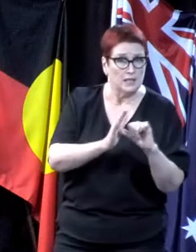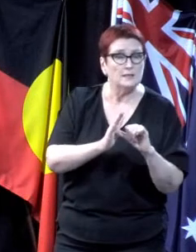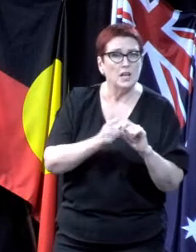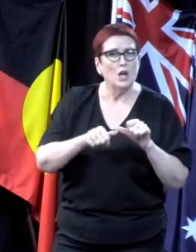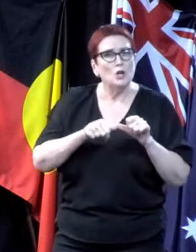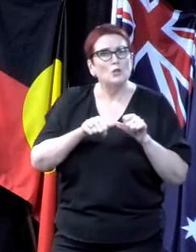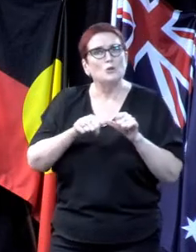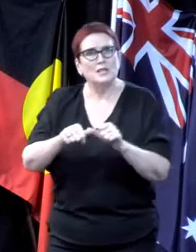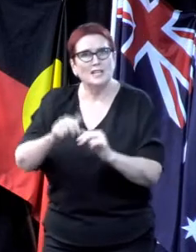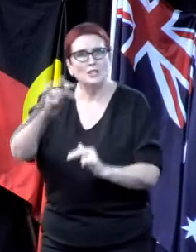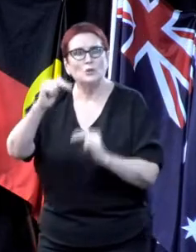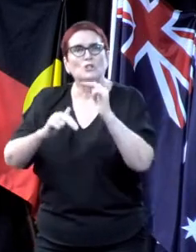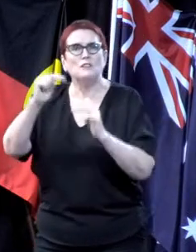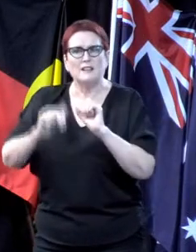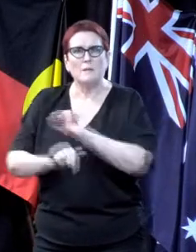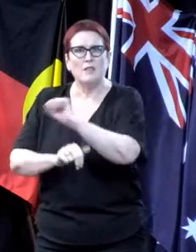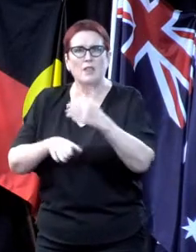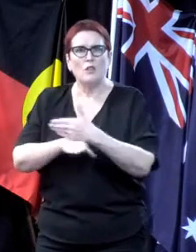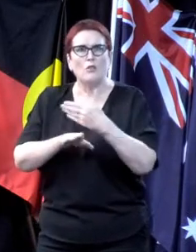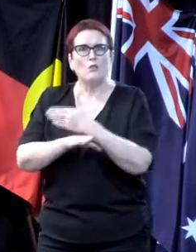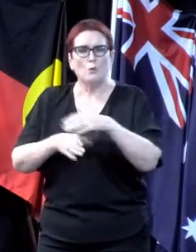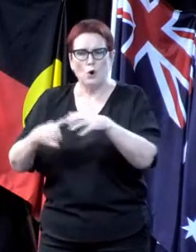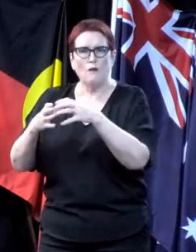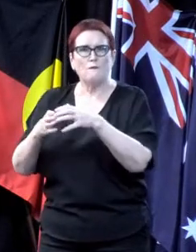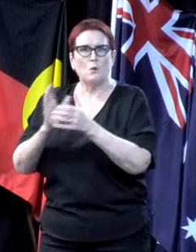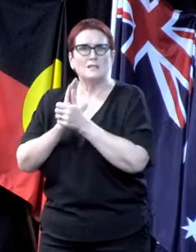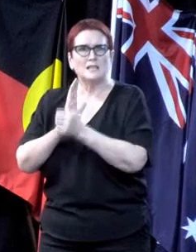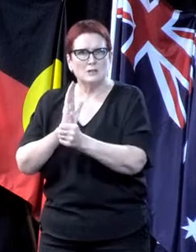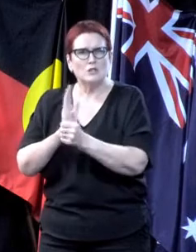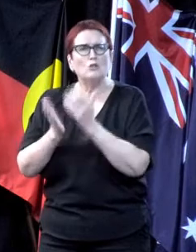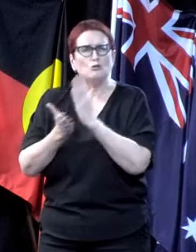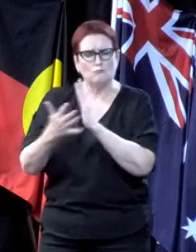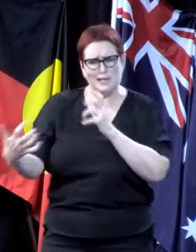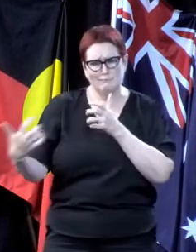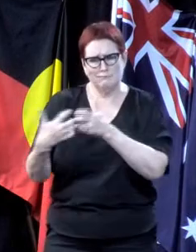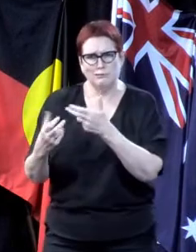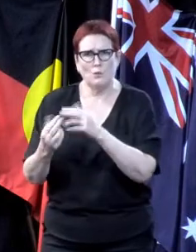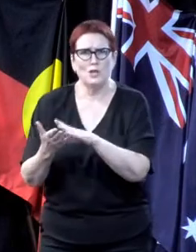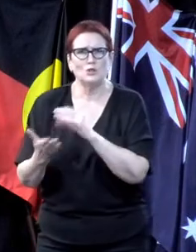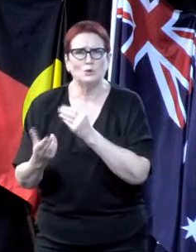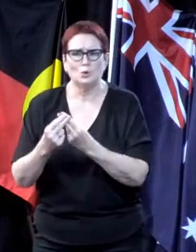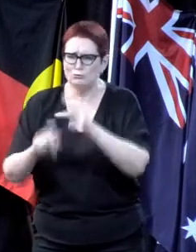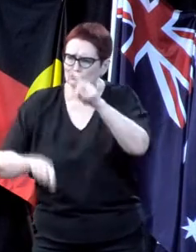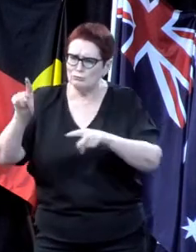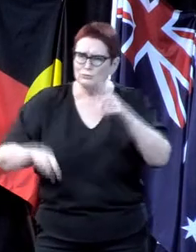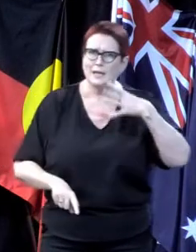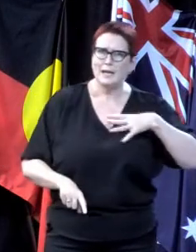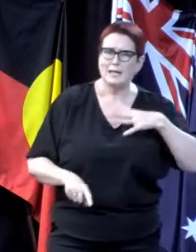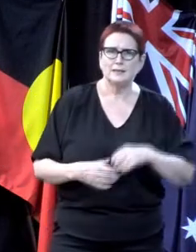to proactively cater for students with diverse learning needs. An inclusive, safe, welcoming school environment.